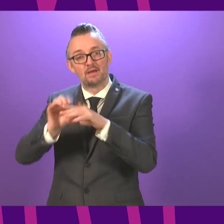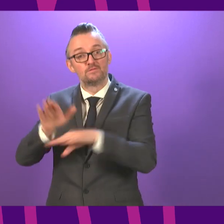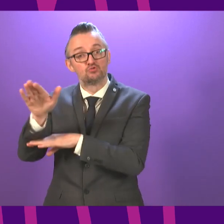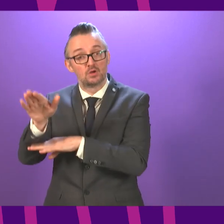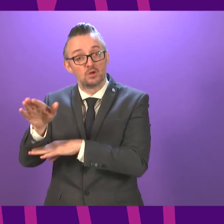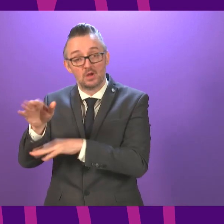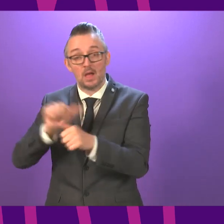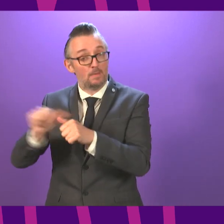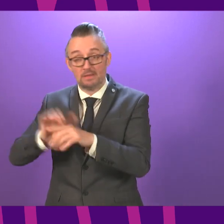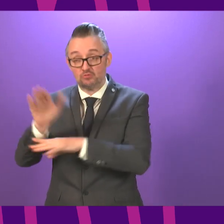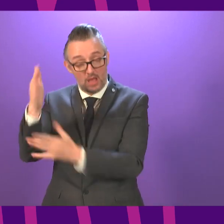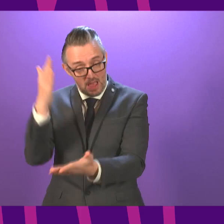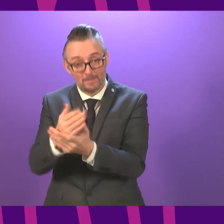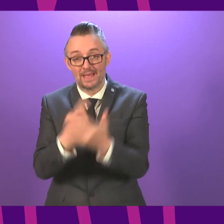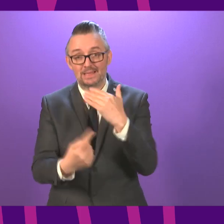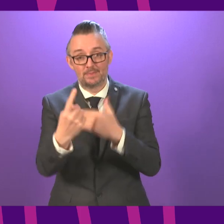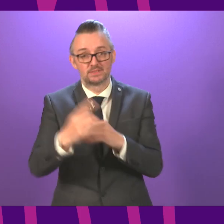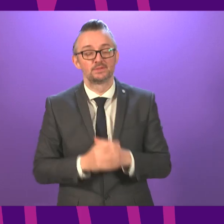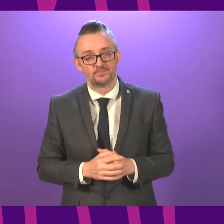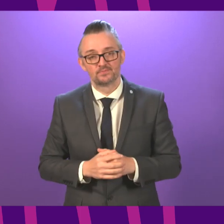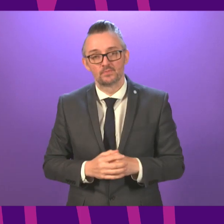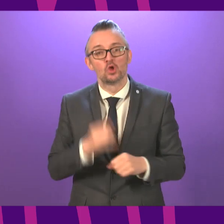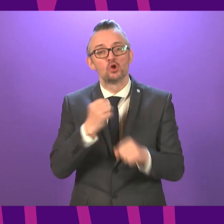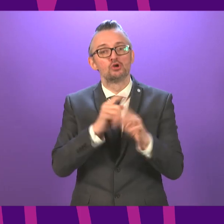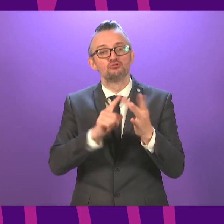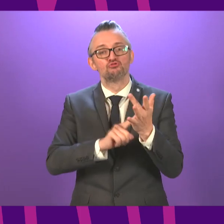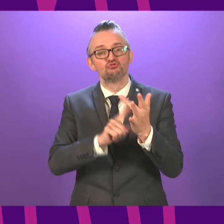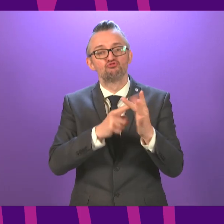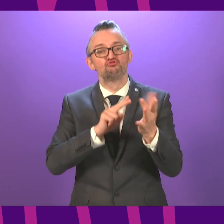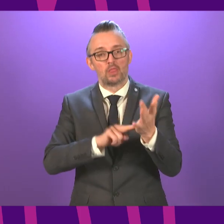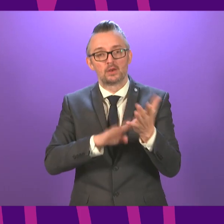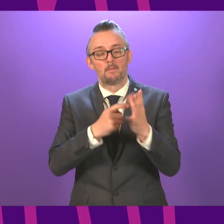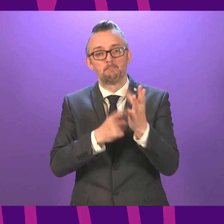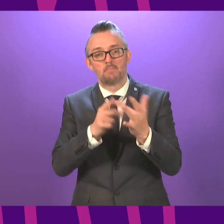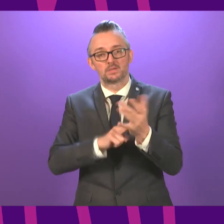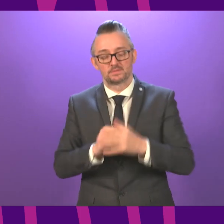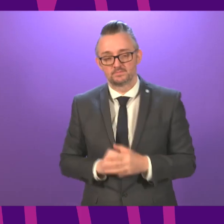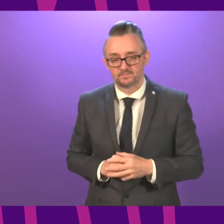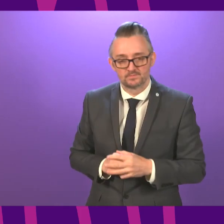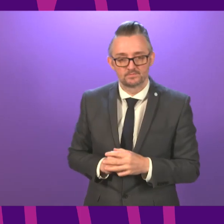Gillian Martin (Aberdeenshire East) (SNP): I am concerned about what the situation means